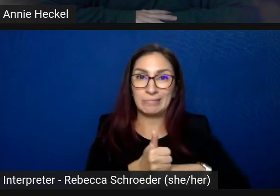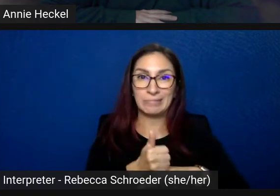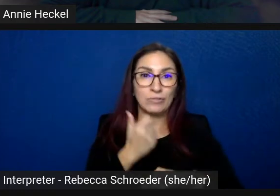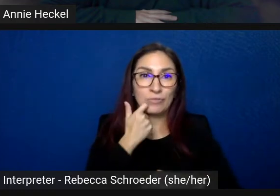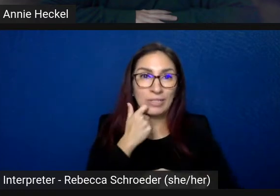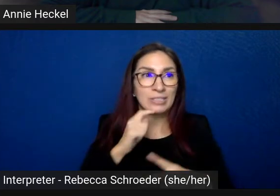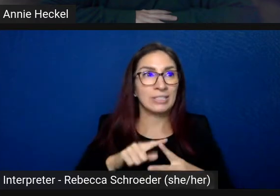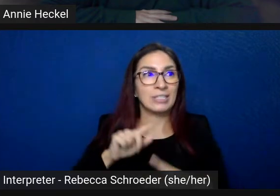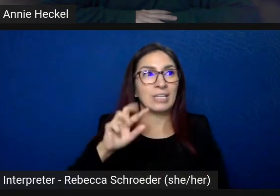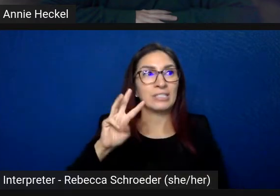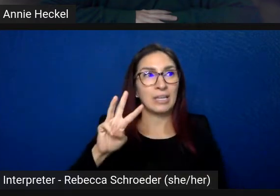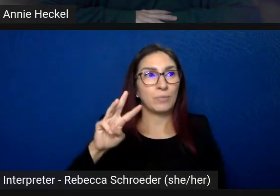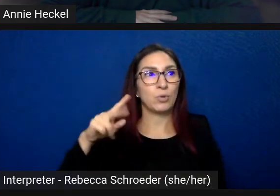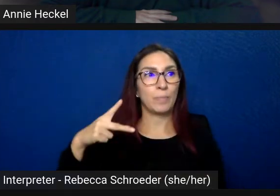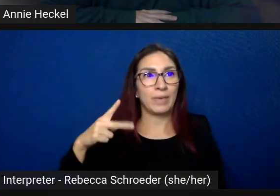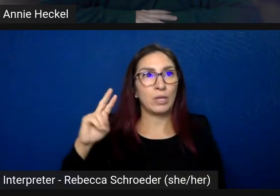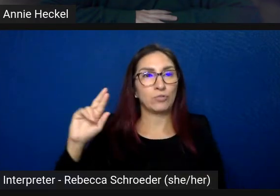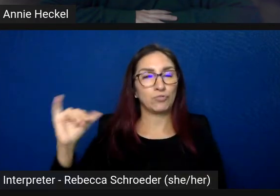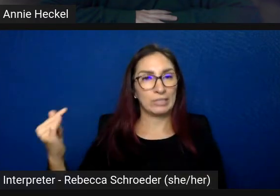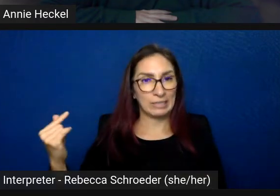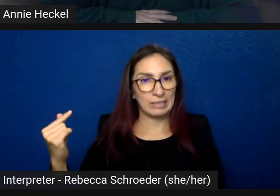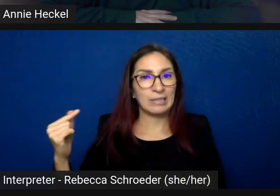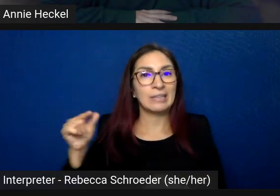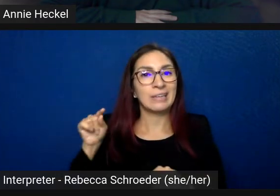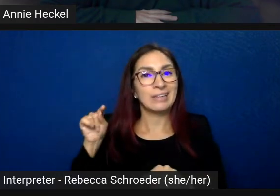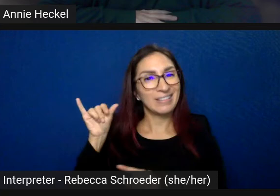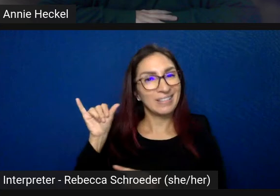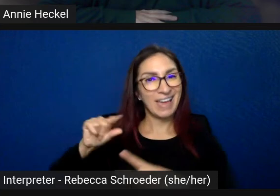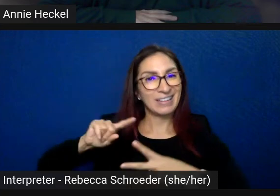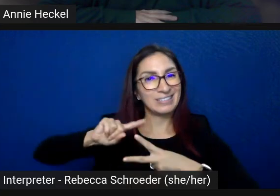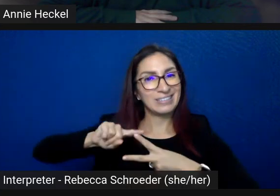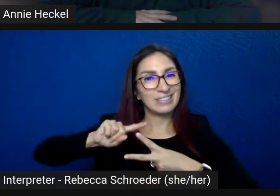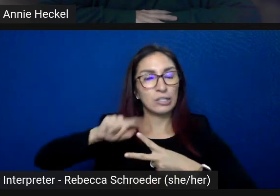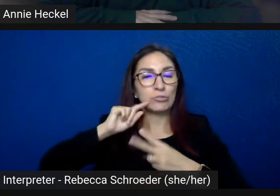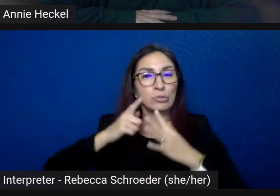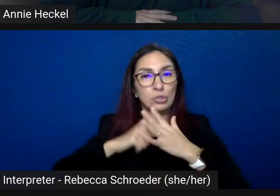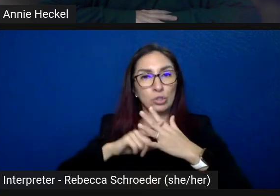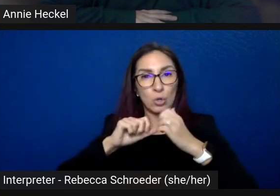which, it's a you start with your base thing and then you can add